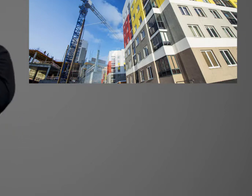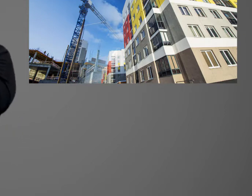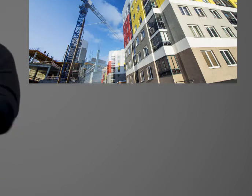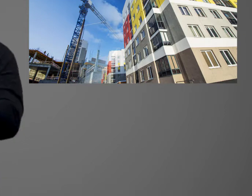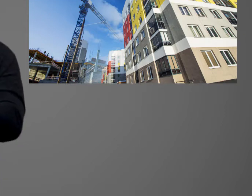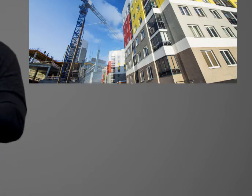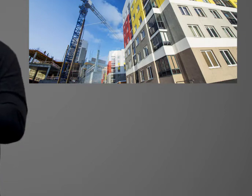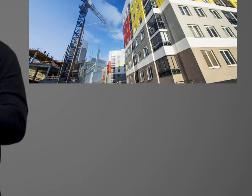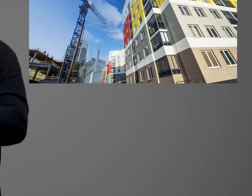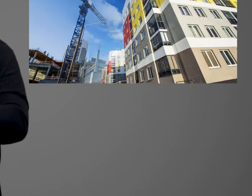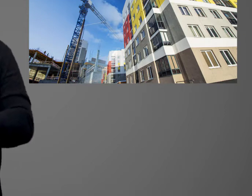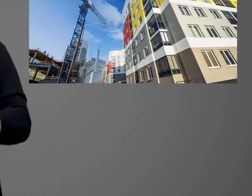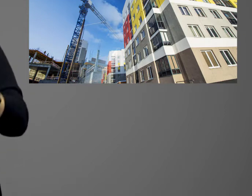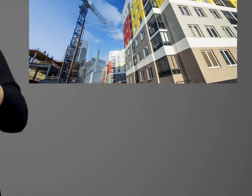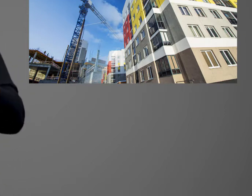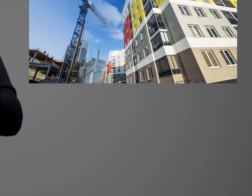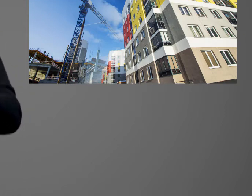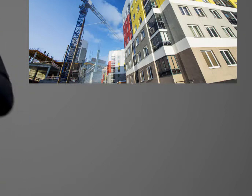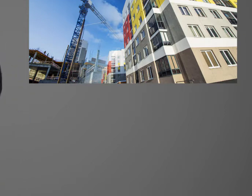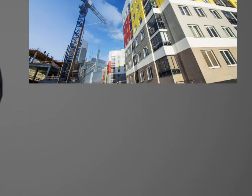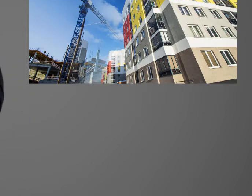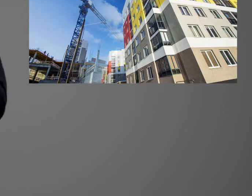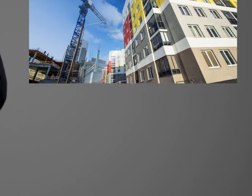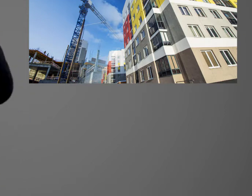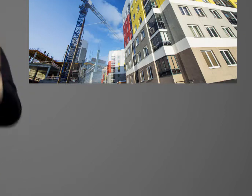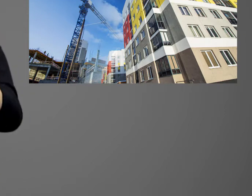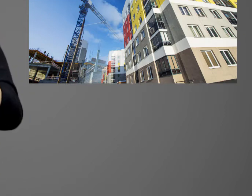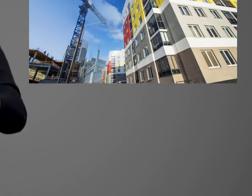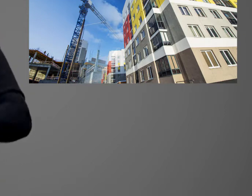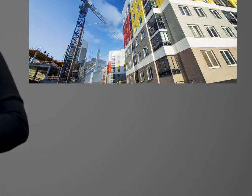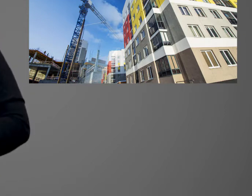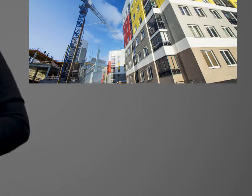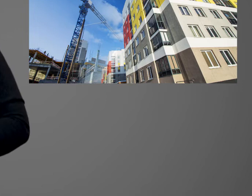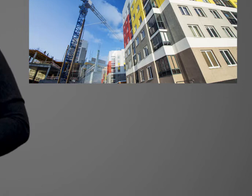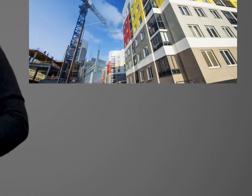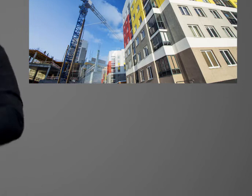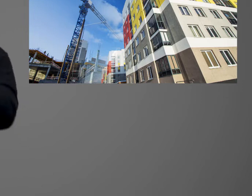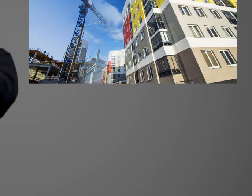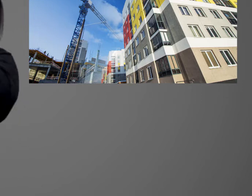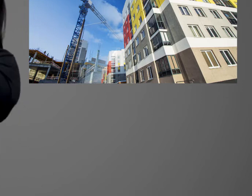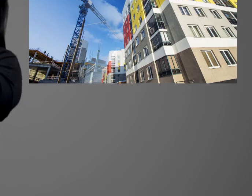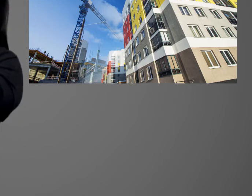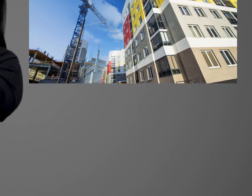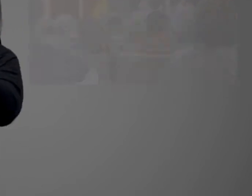like visual alerts in all apartments and a security system.